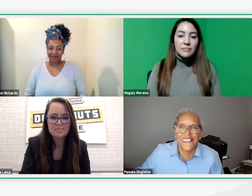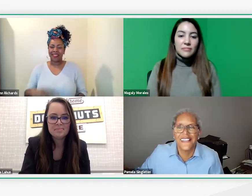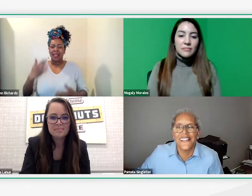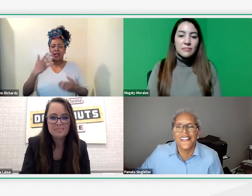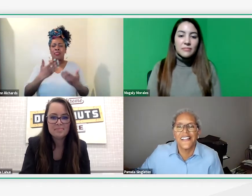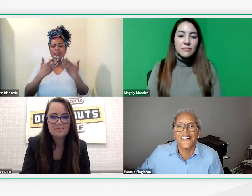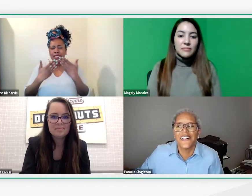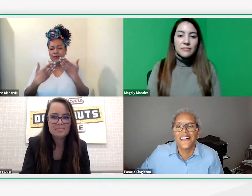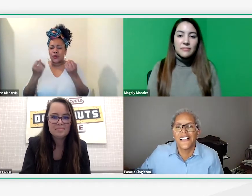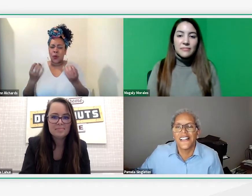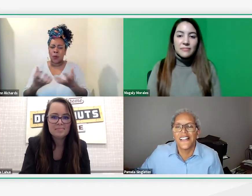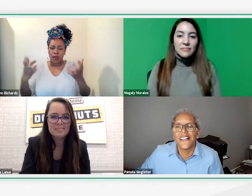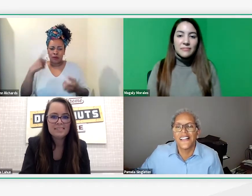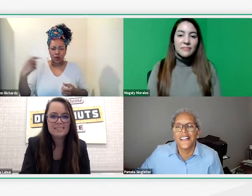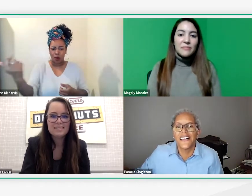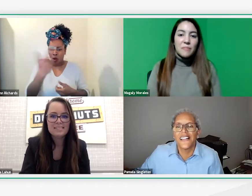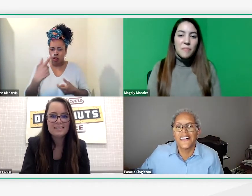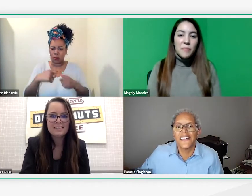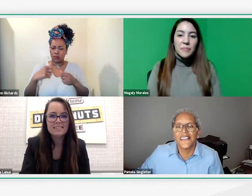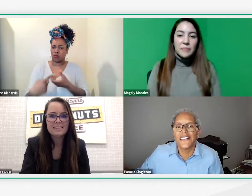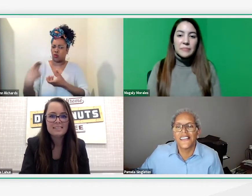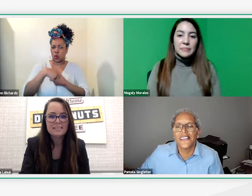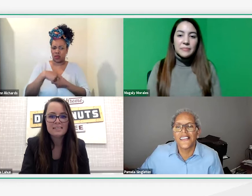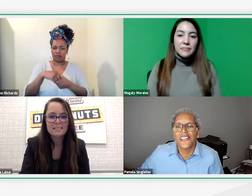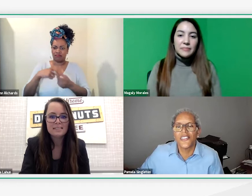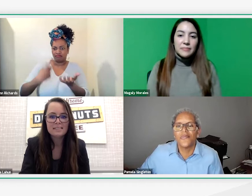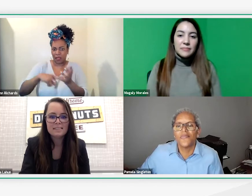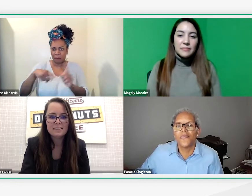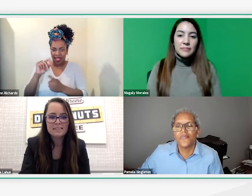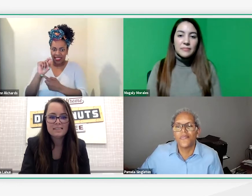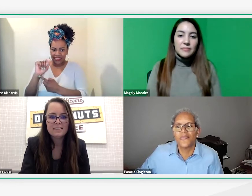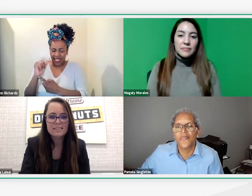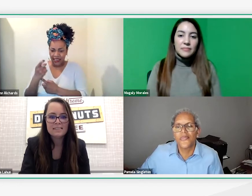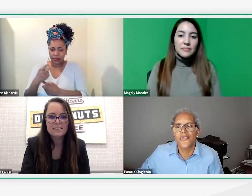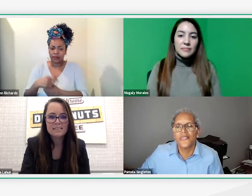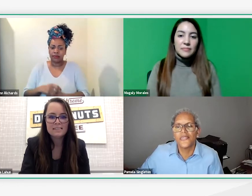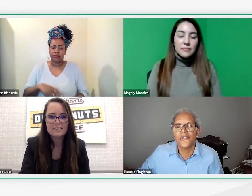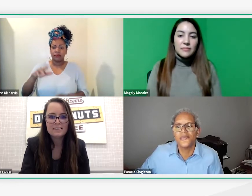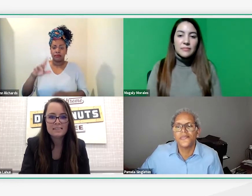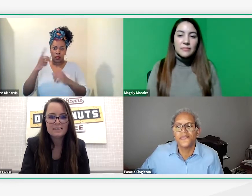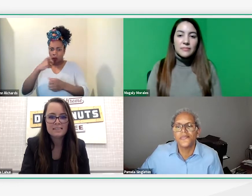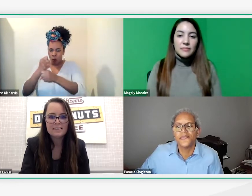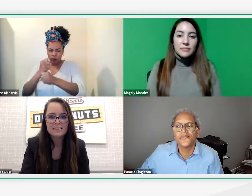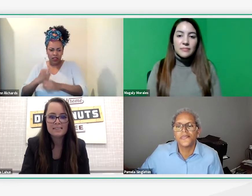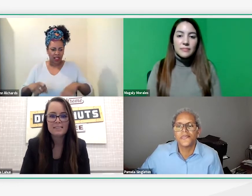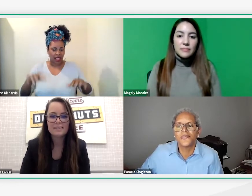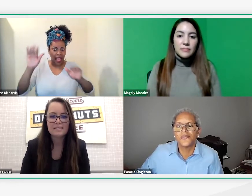Thank you all so much for joining us for this discussion about taxes.